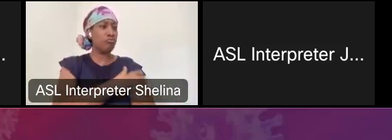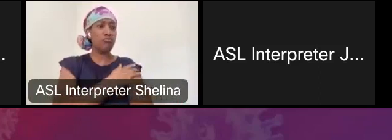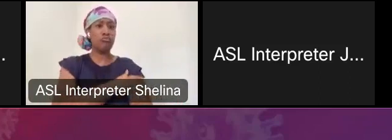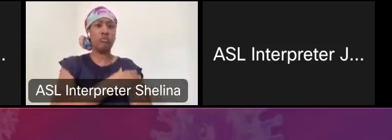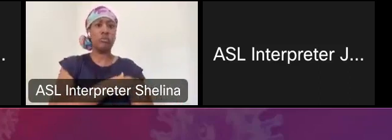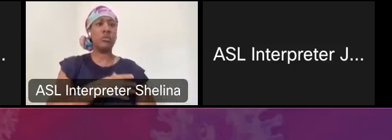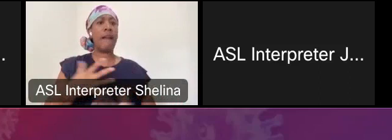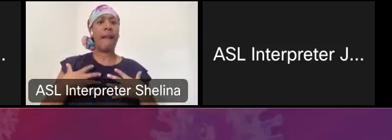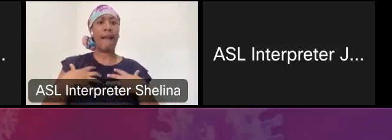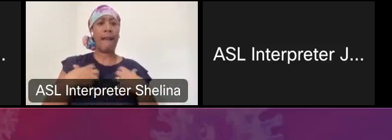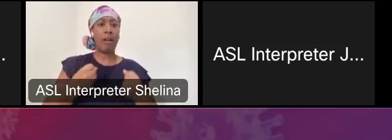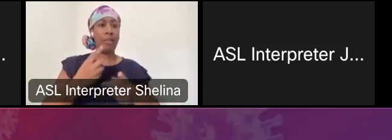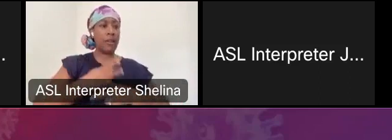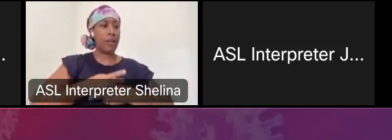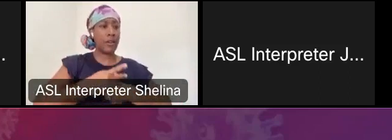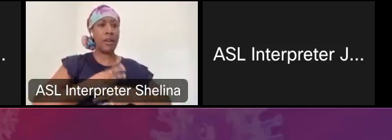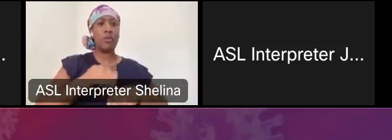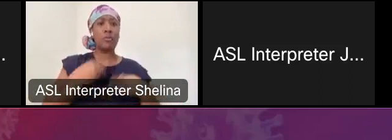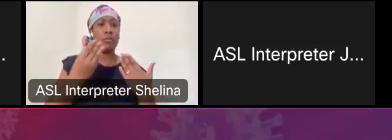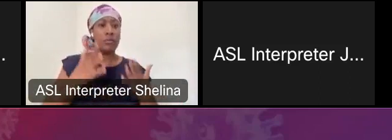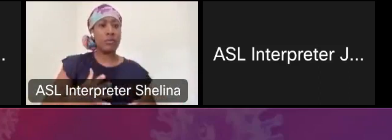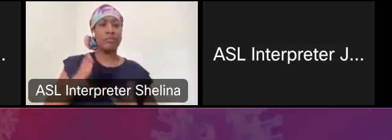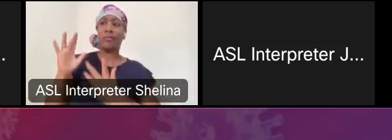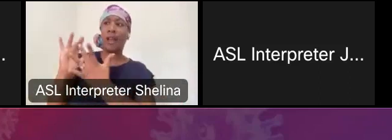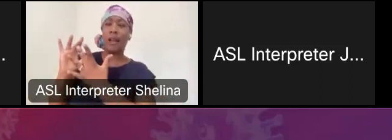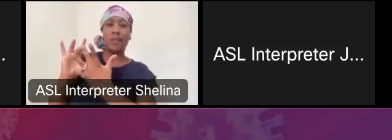Call 911 our goal to the nearest hospital.